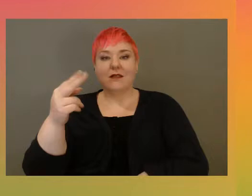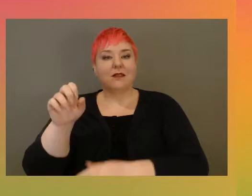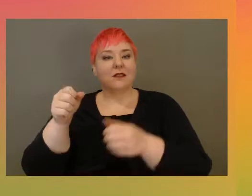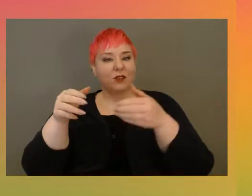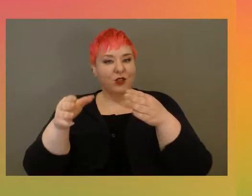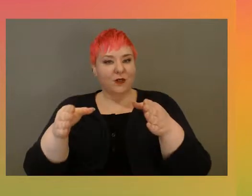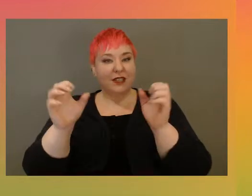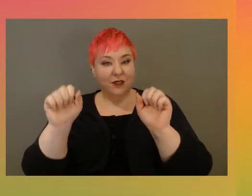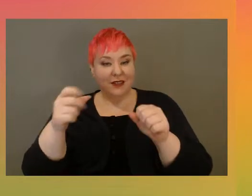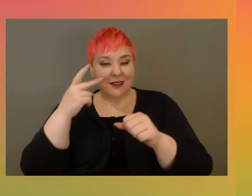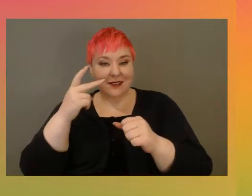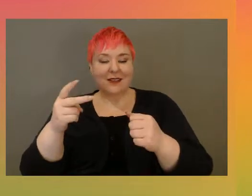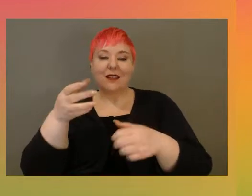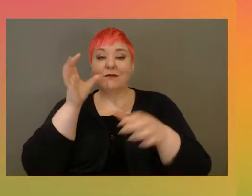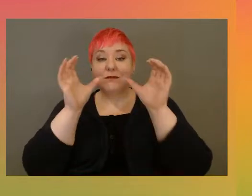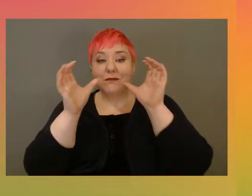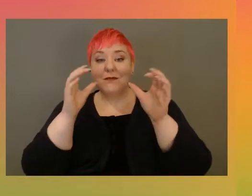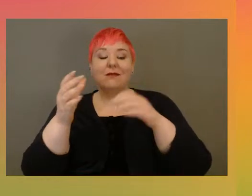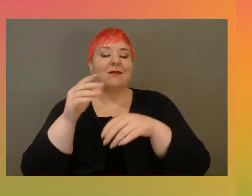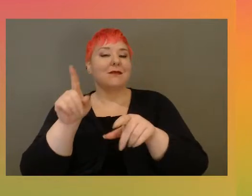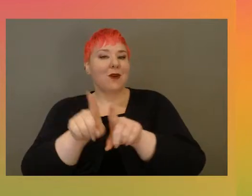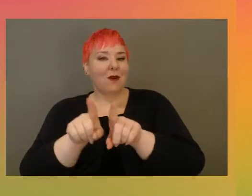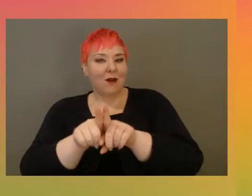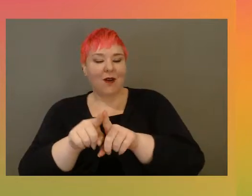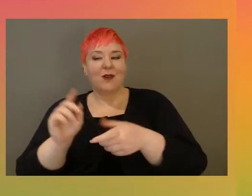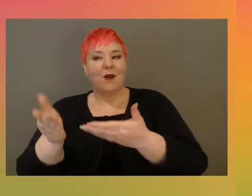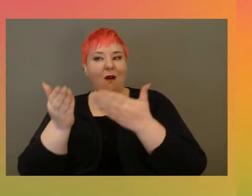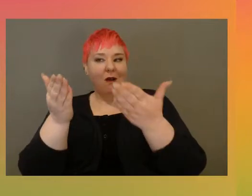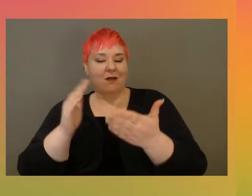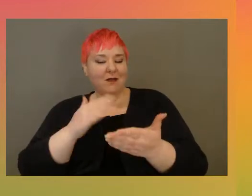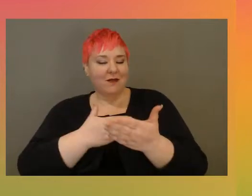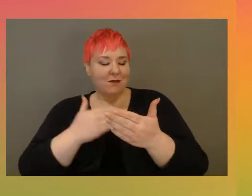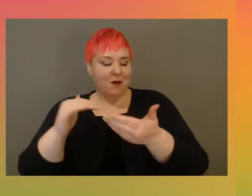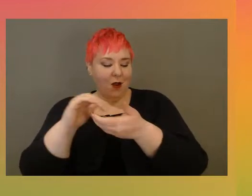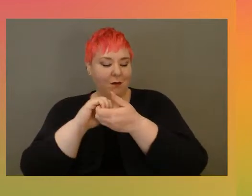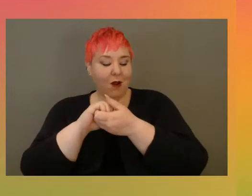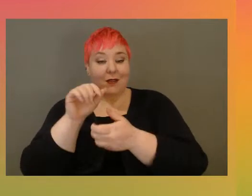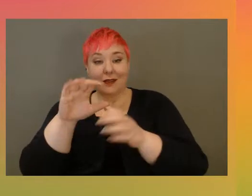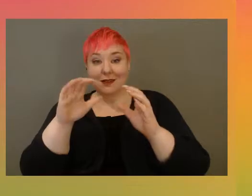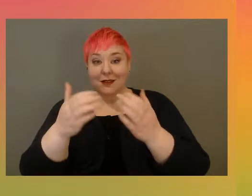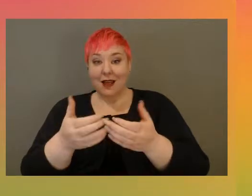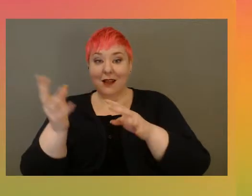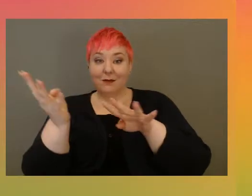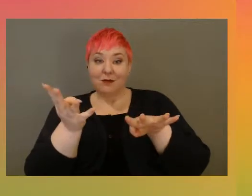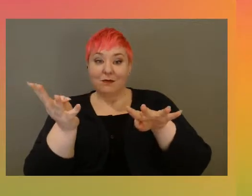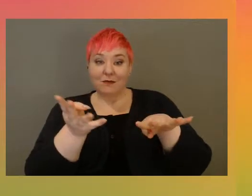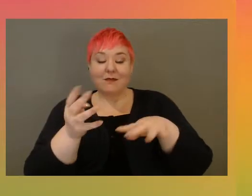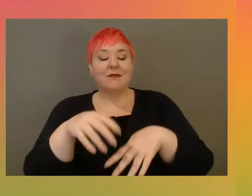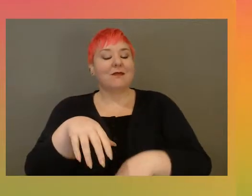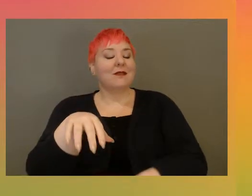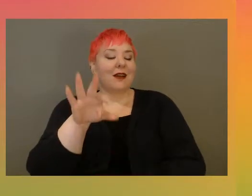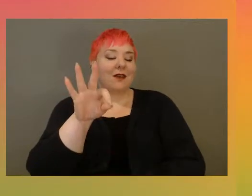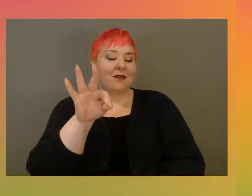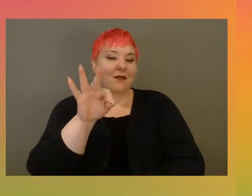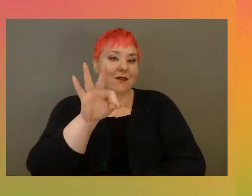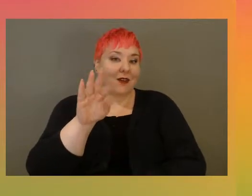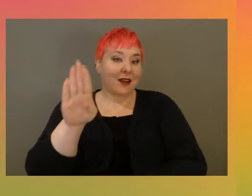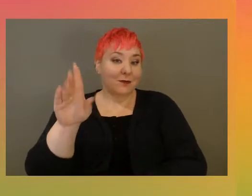BE SURE TO VISIT OUR SPONSORED TENTS IN THE YOGA VILLAGE ON BROADWAY BETWEEN 47th AND 48th STREETS AFTER CLASS, FOR A SHOWCASE OF COLD BEVERAGES TO